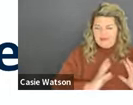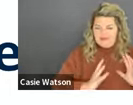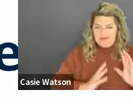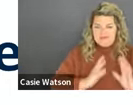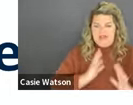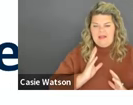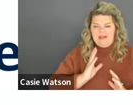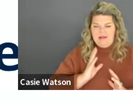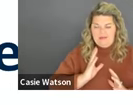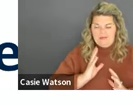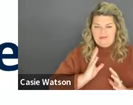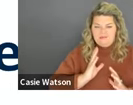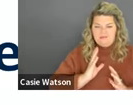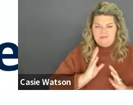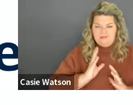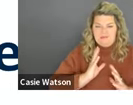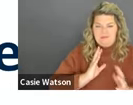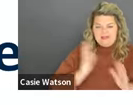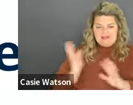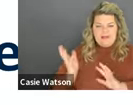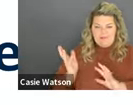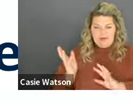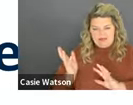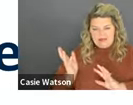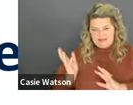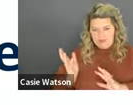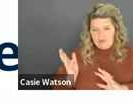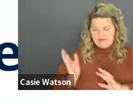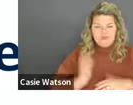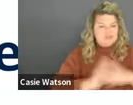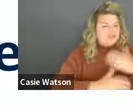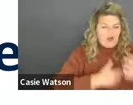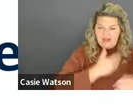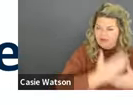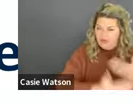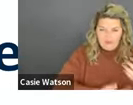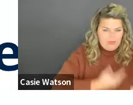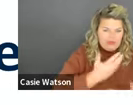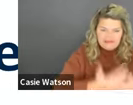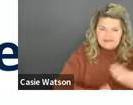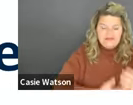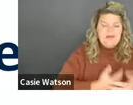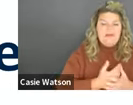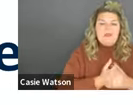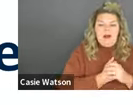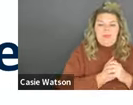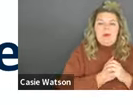because sometimes that messes up the process as well. So just talk at your normal pace,